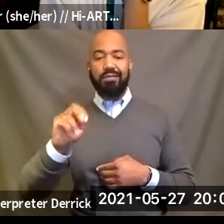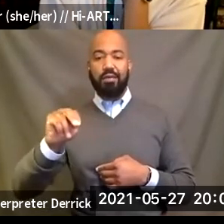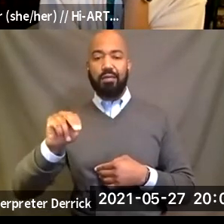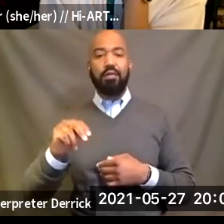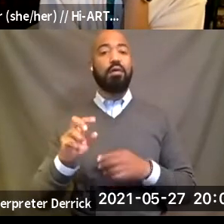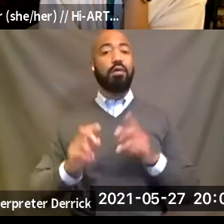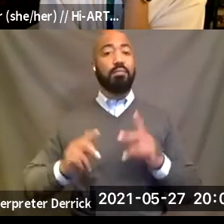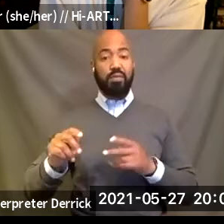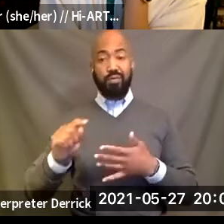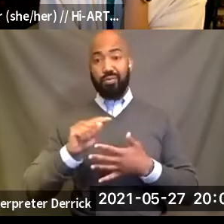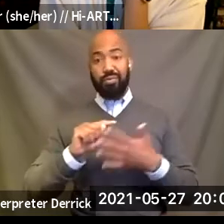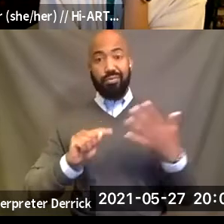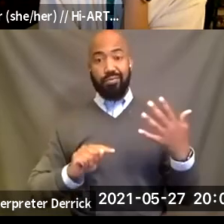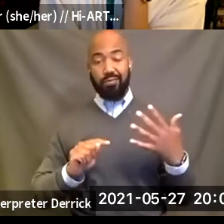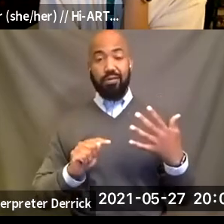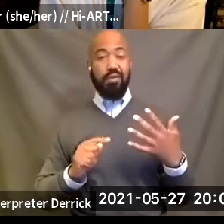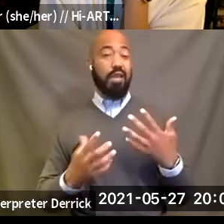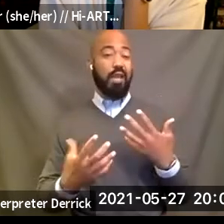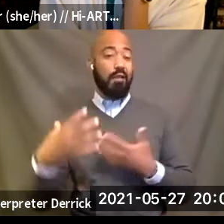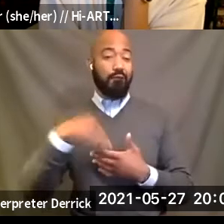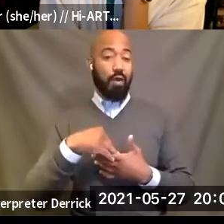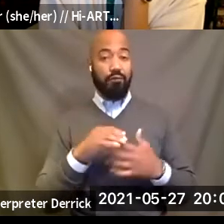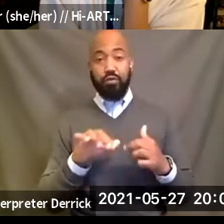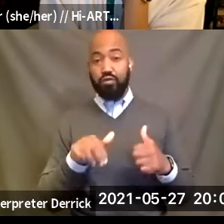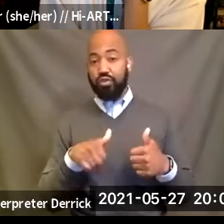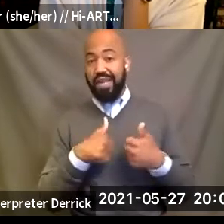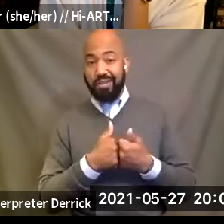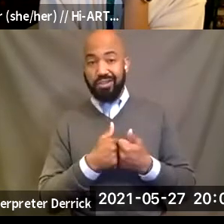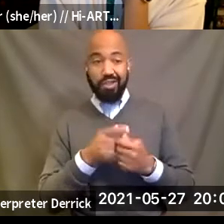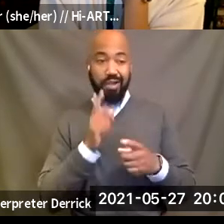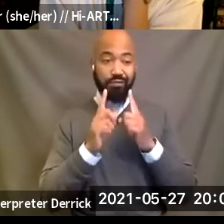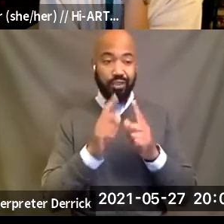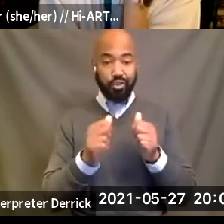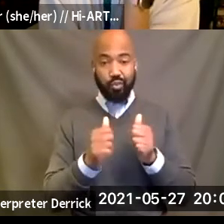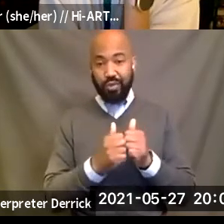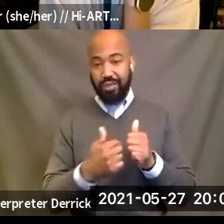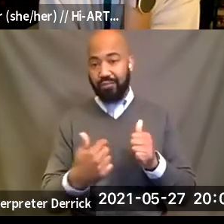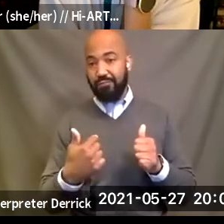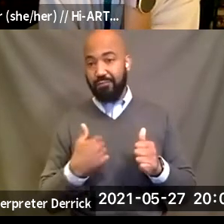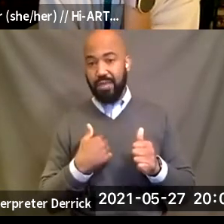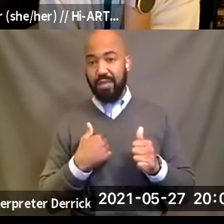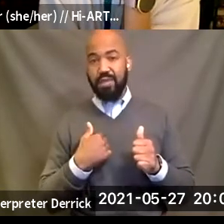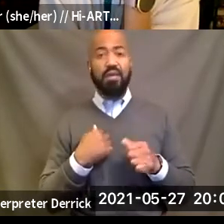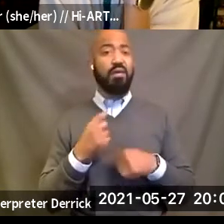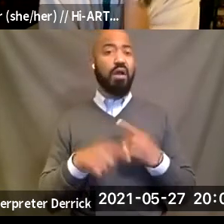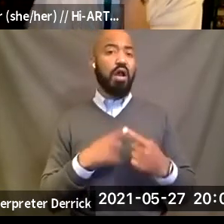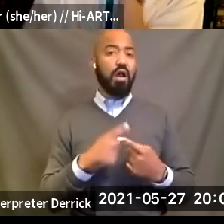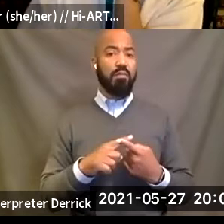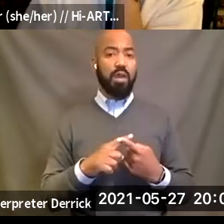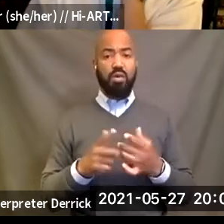Benjamin (they/them/elle): And I think what i've learned from them is that, like it bears mentioning as Leah adjusted towards the totality of.